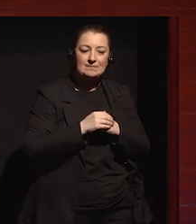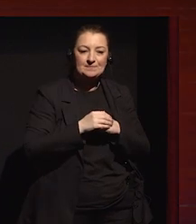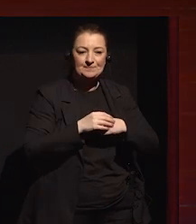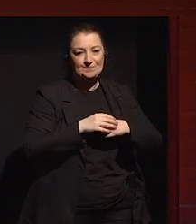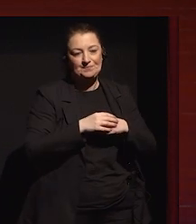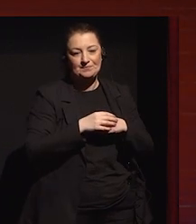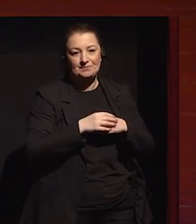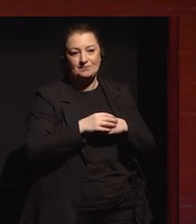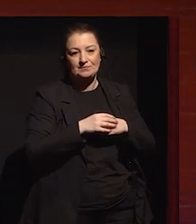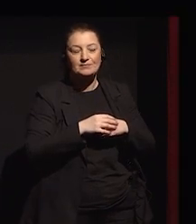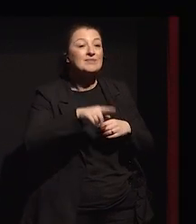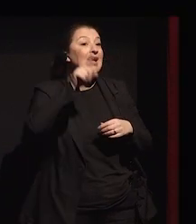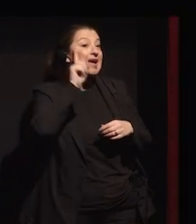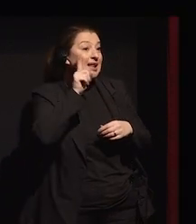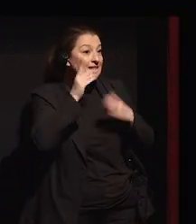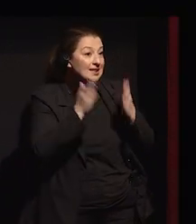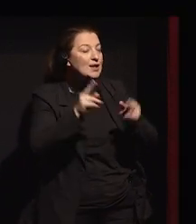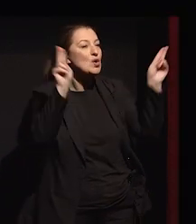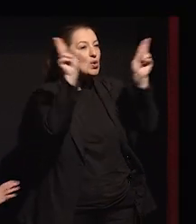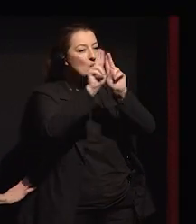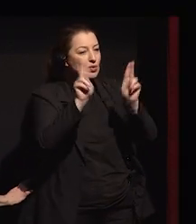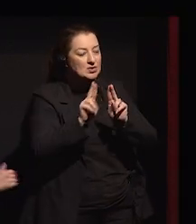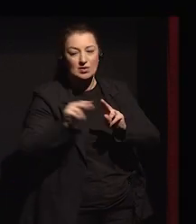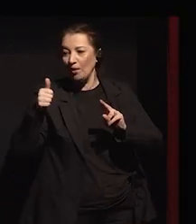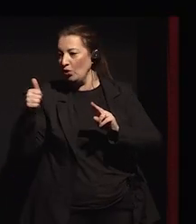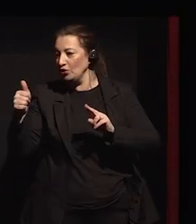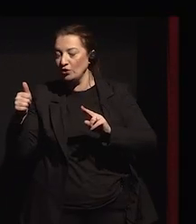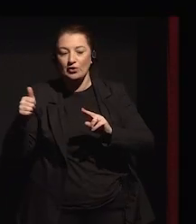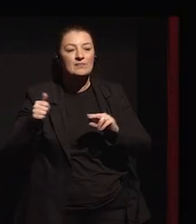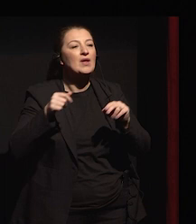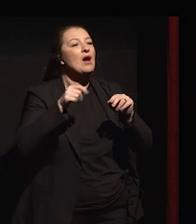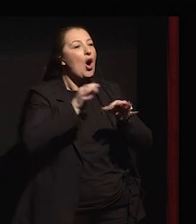UK's International Organisation for Cultural Relations.